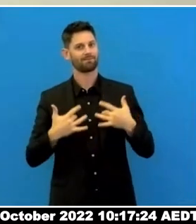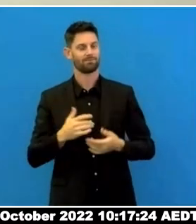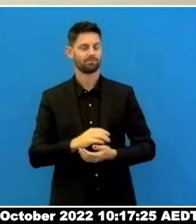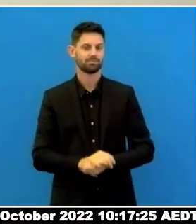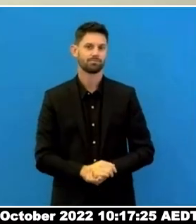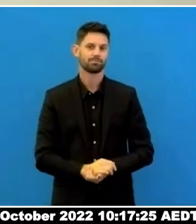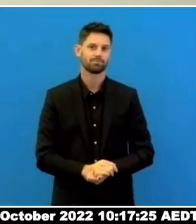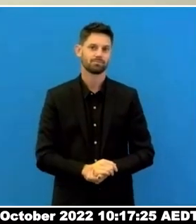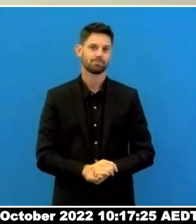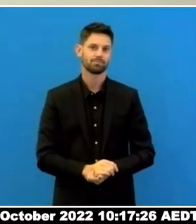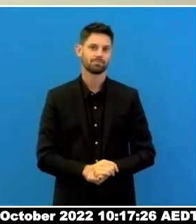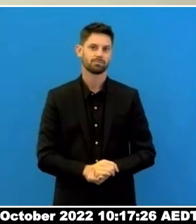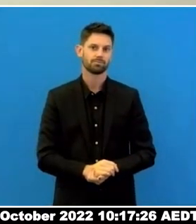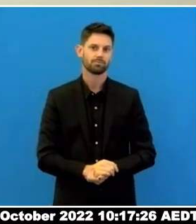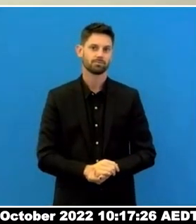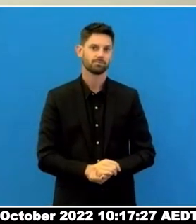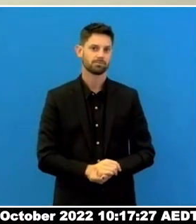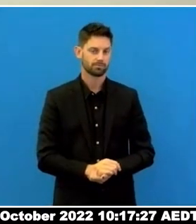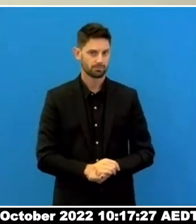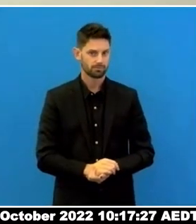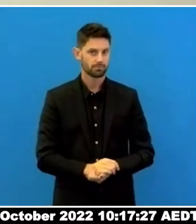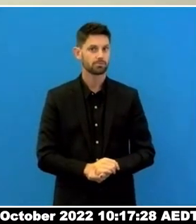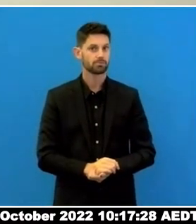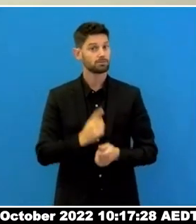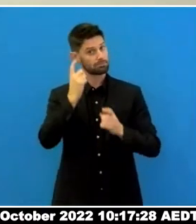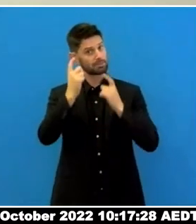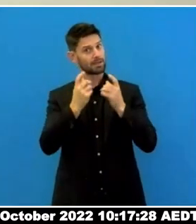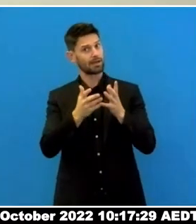When considering improving the practical operations of laws,